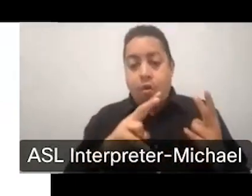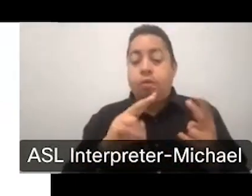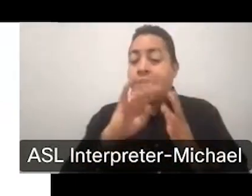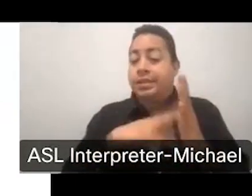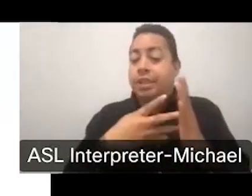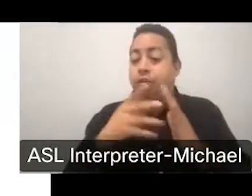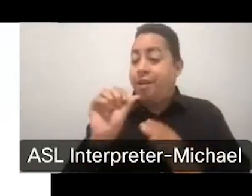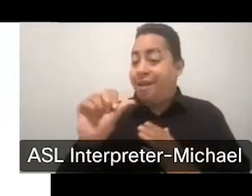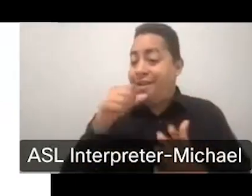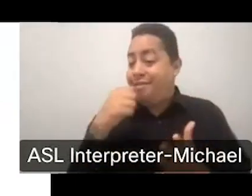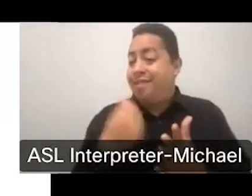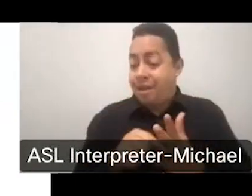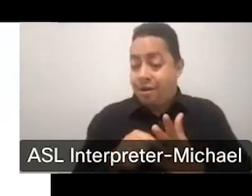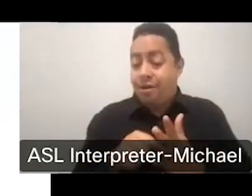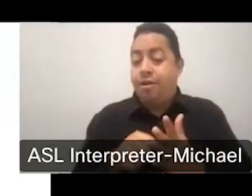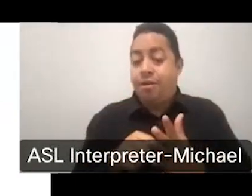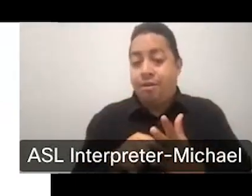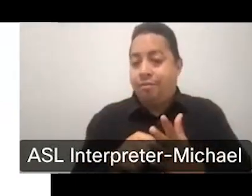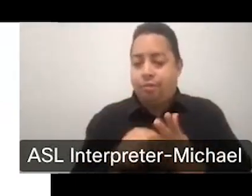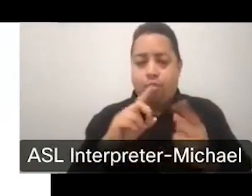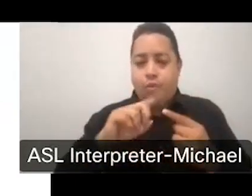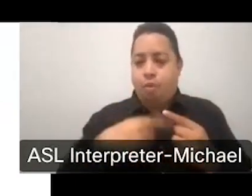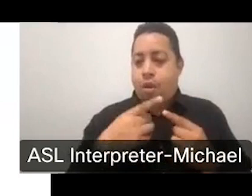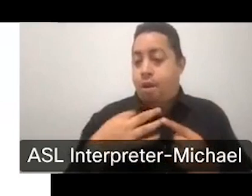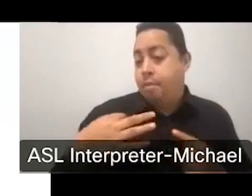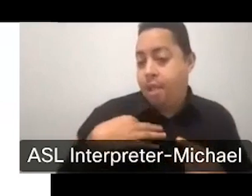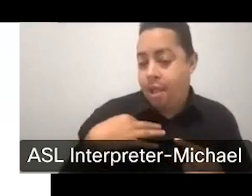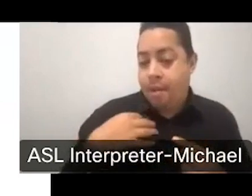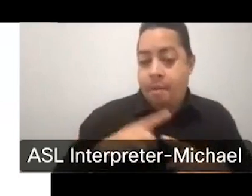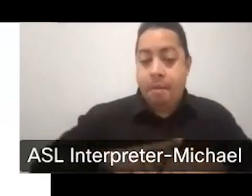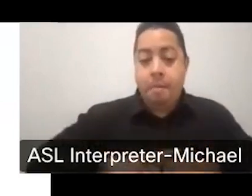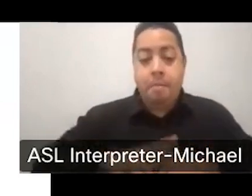human resources representative when a job offer is made.